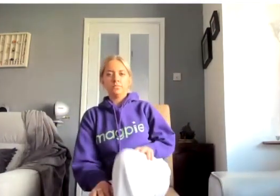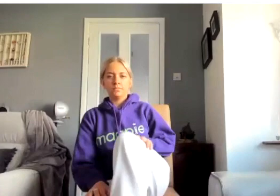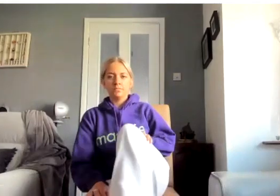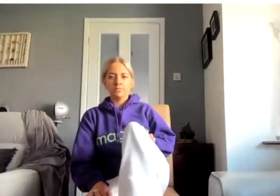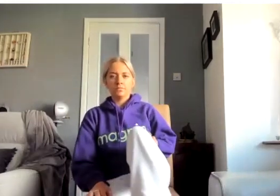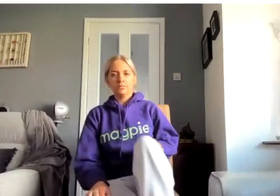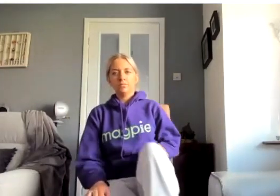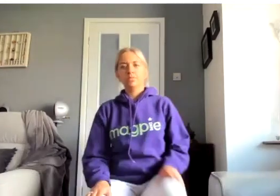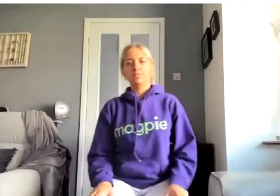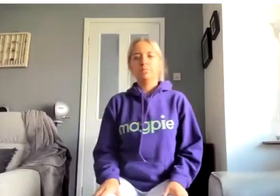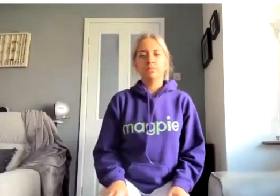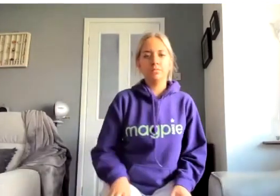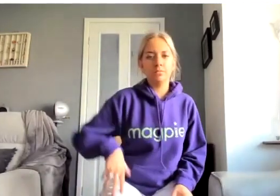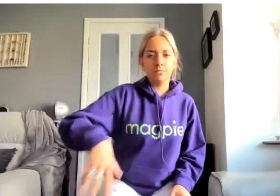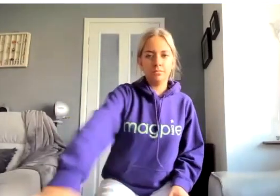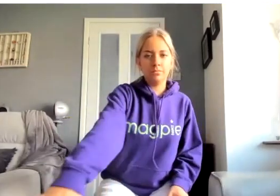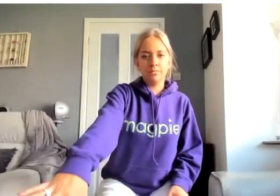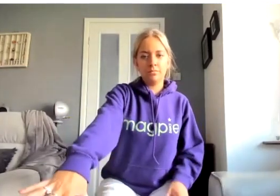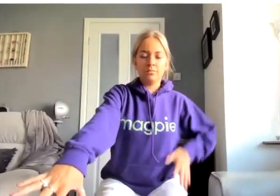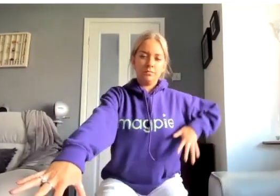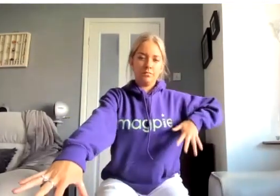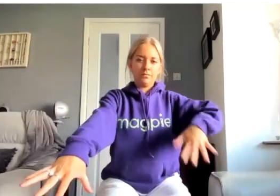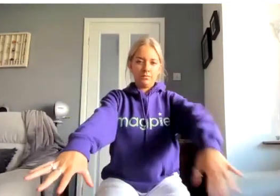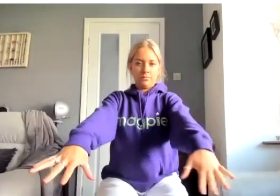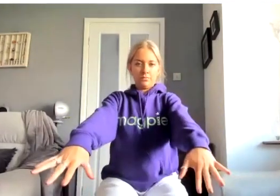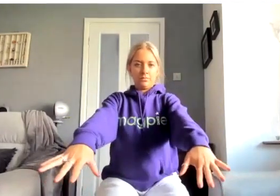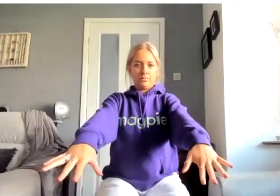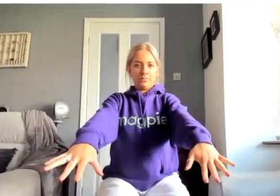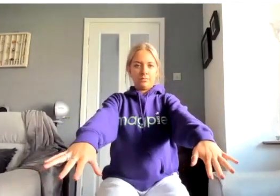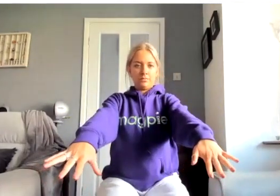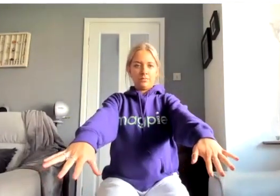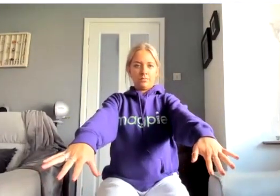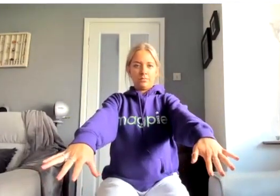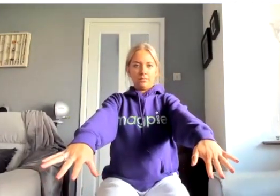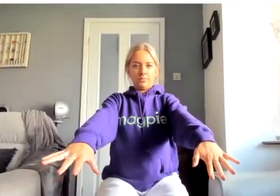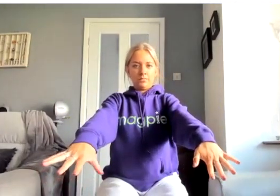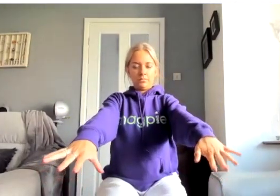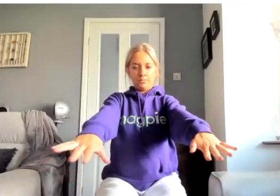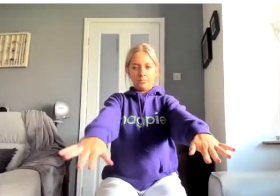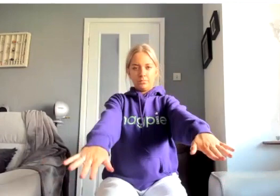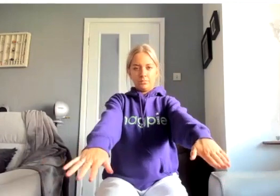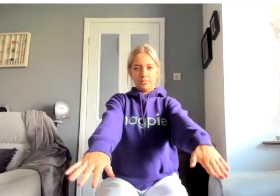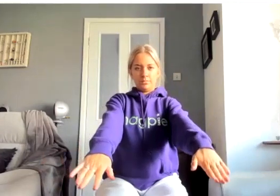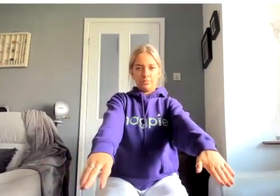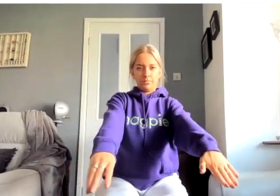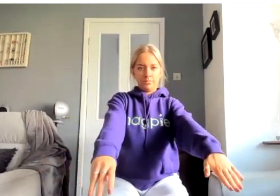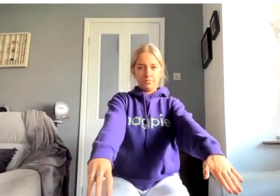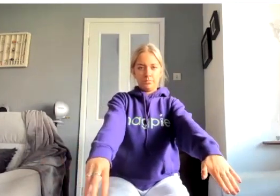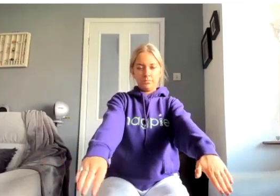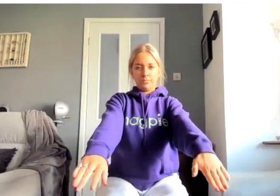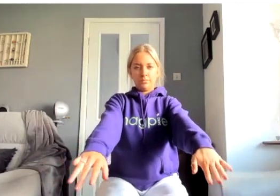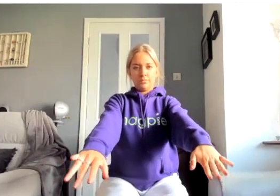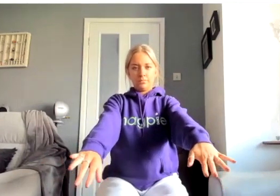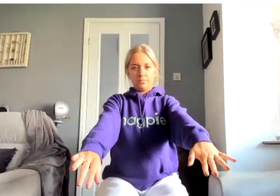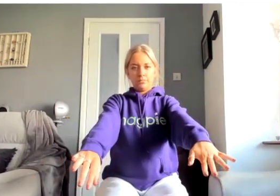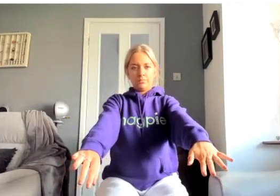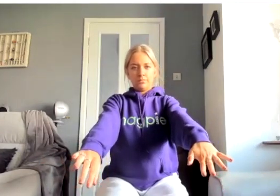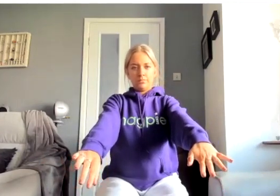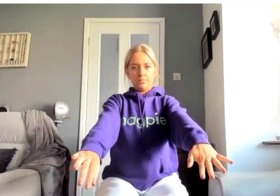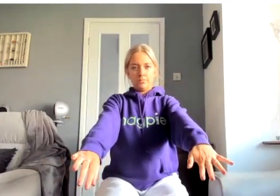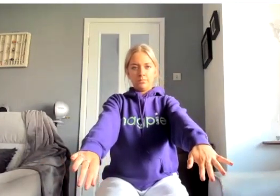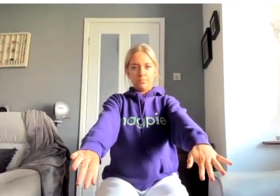then maybe one arm and then my other arm and i'm thinking maybe about making that cow or ox shape